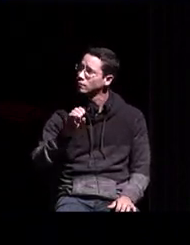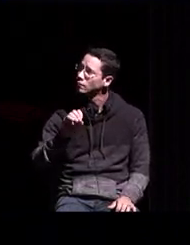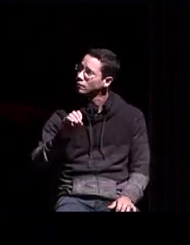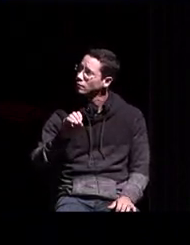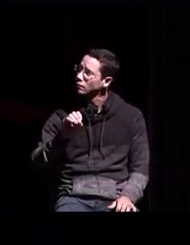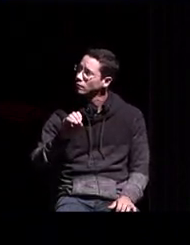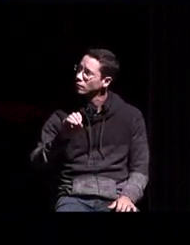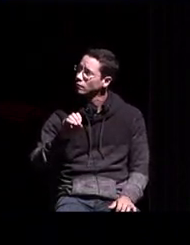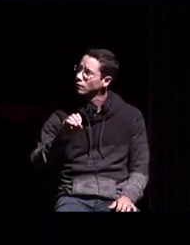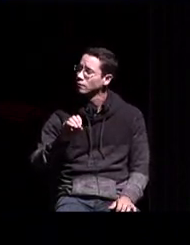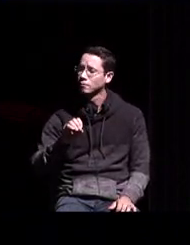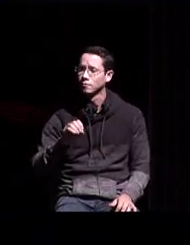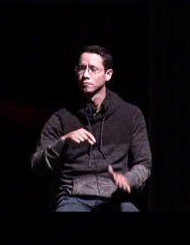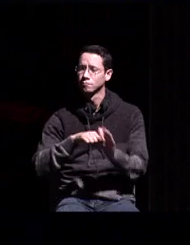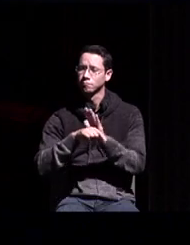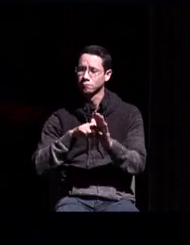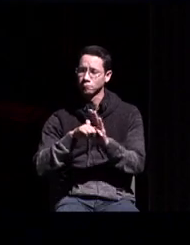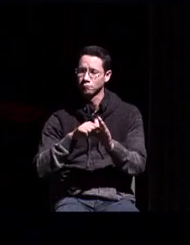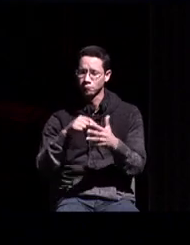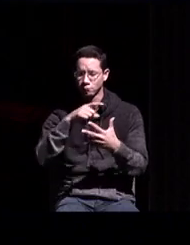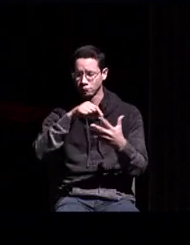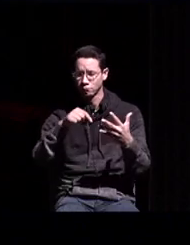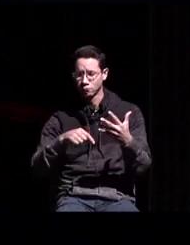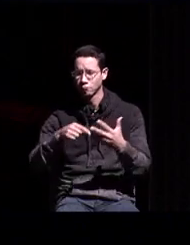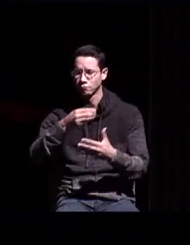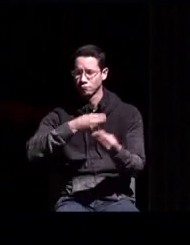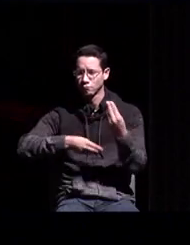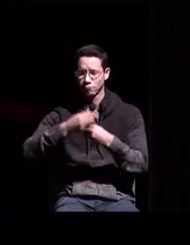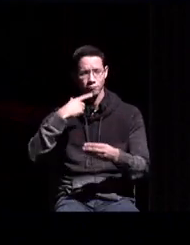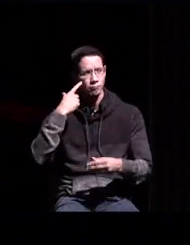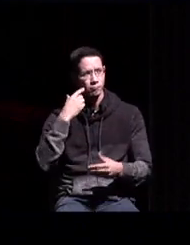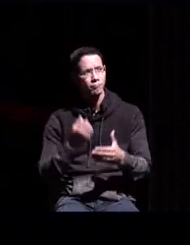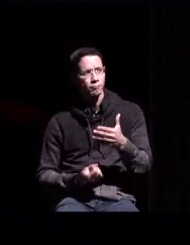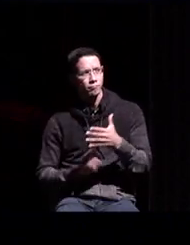multidiscipline researcher and founder of the Knowledge Factory.